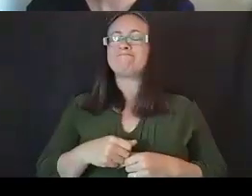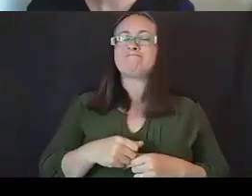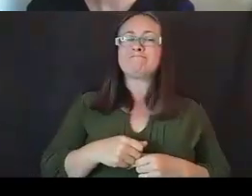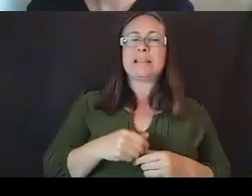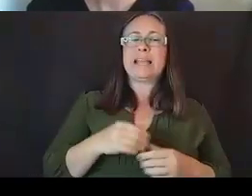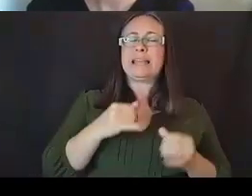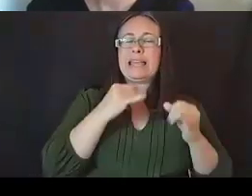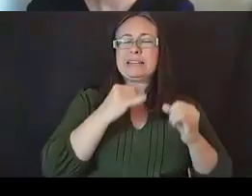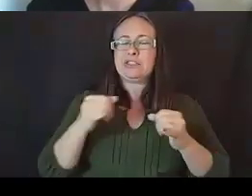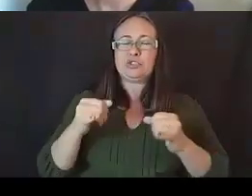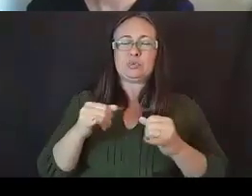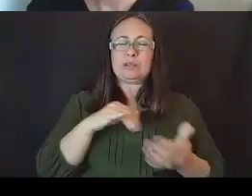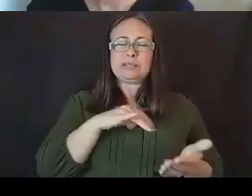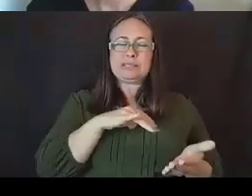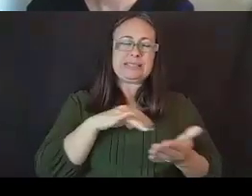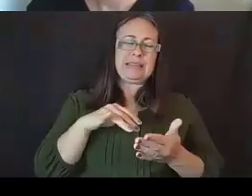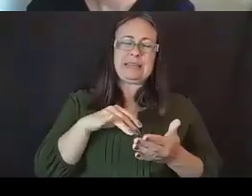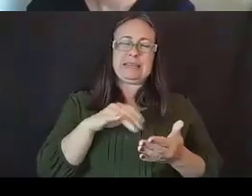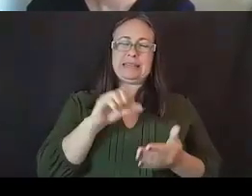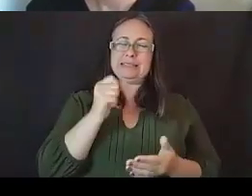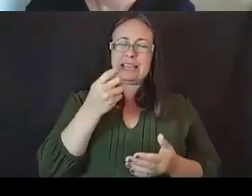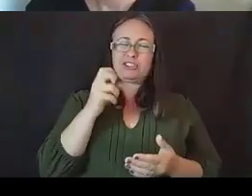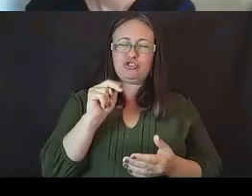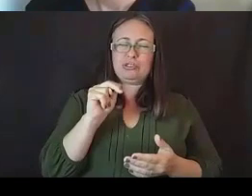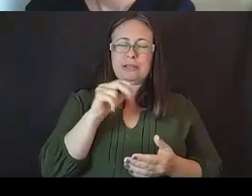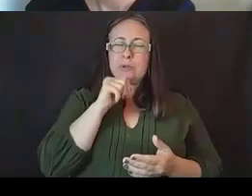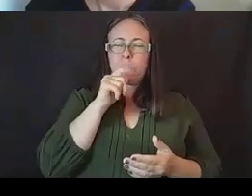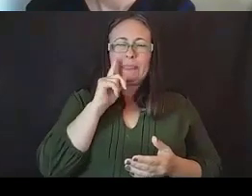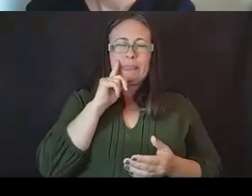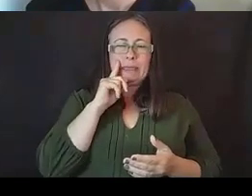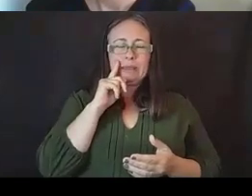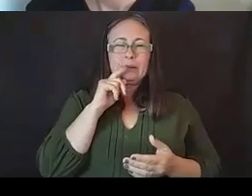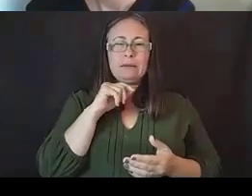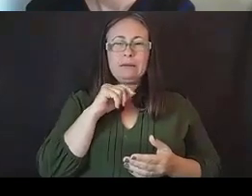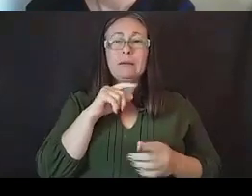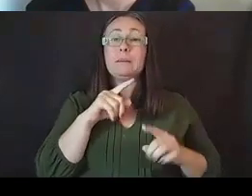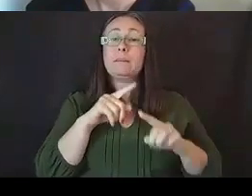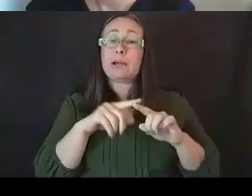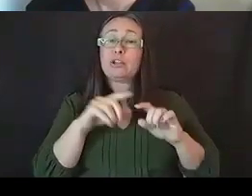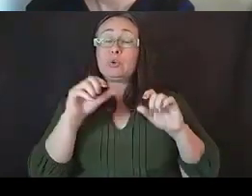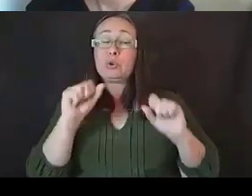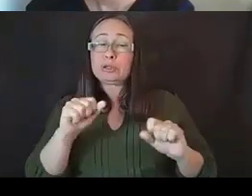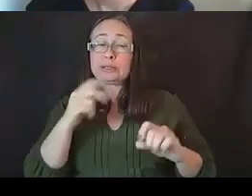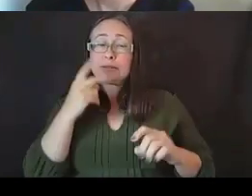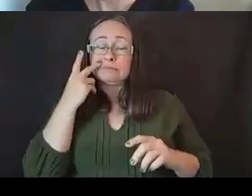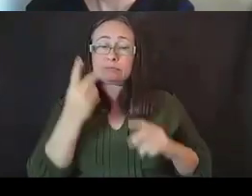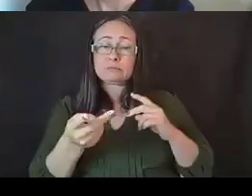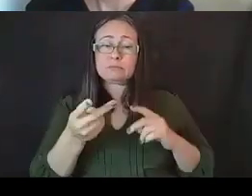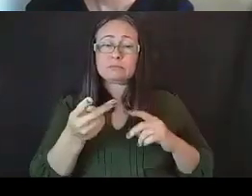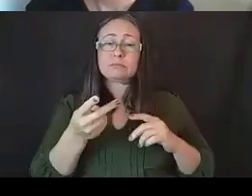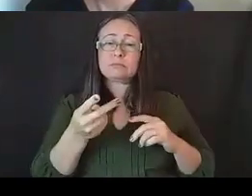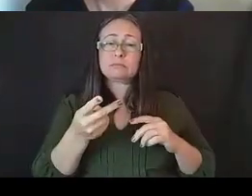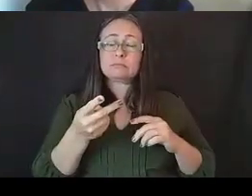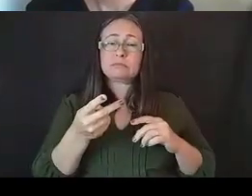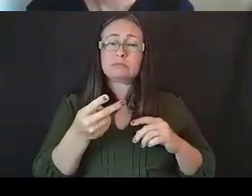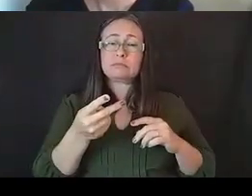I don't think so. Megan Columbus: But you can see which study section grant award